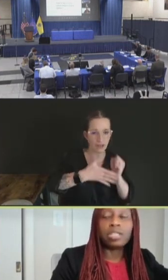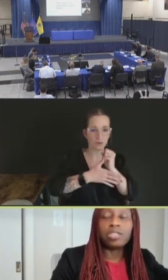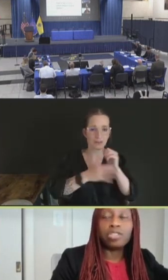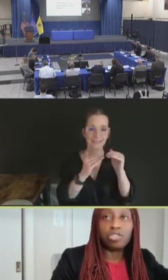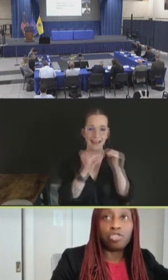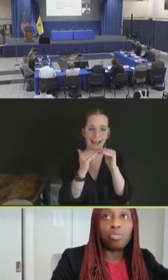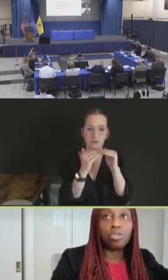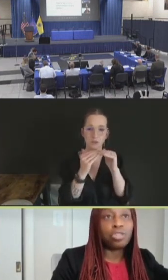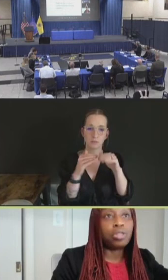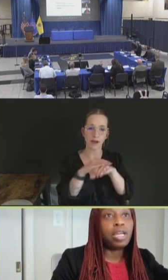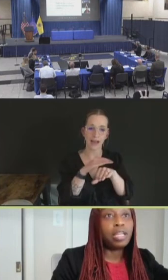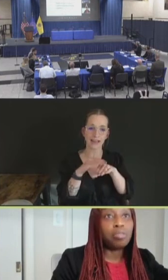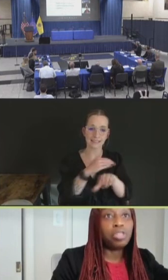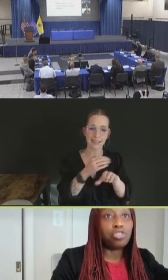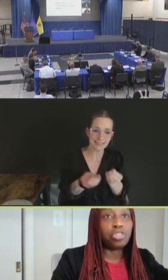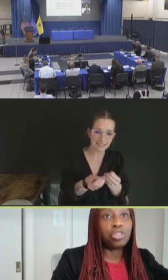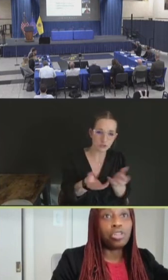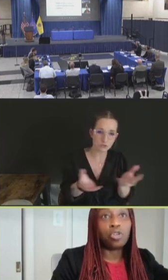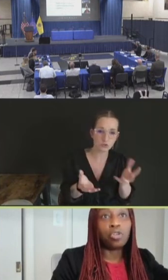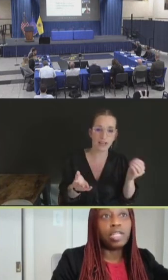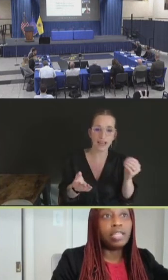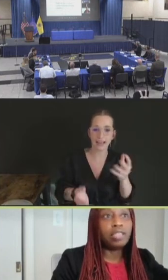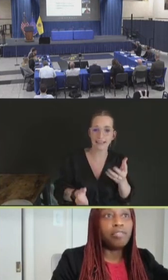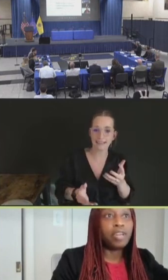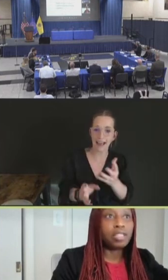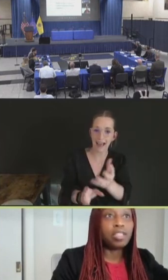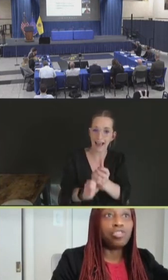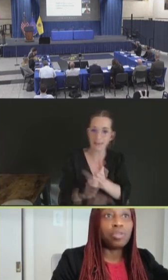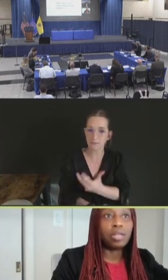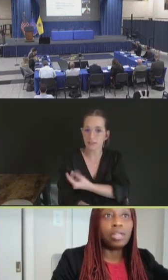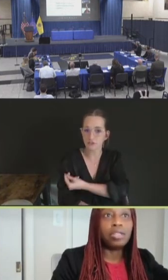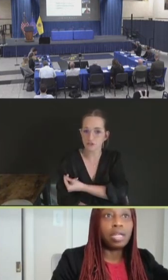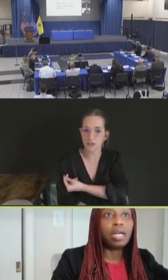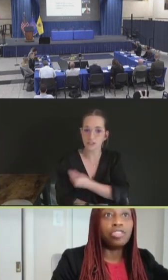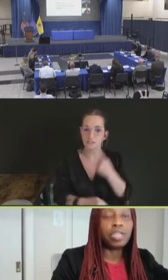distribution, and administration of COVID-19 vaccine throughout the Indian country.